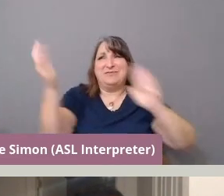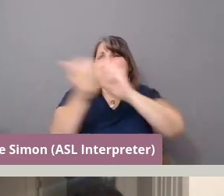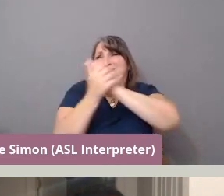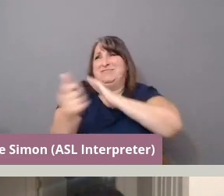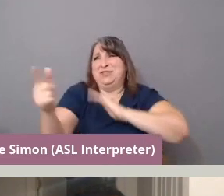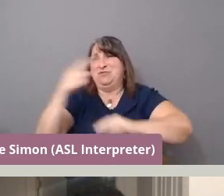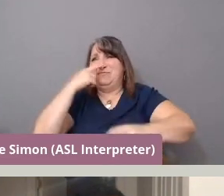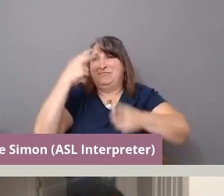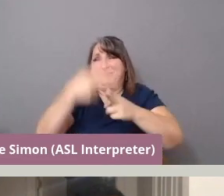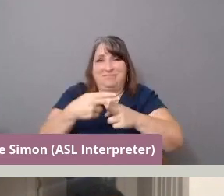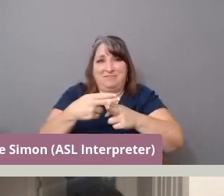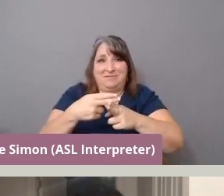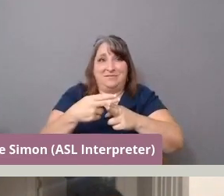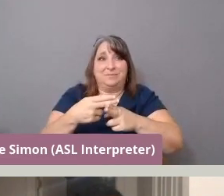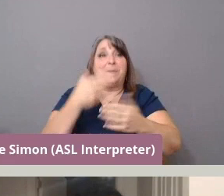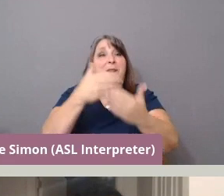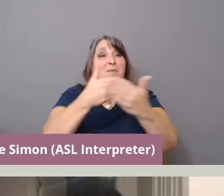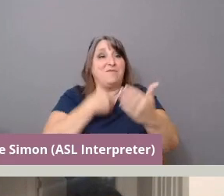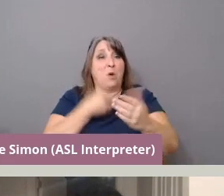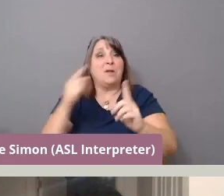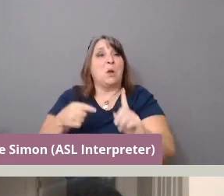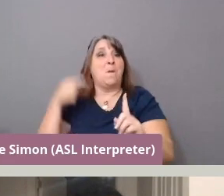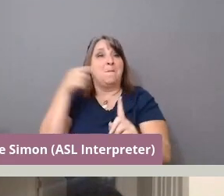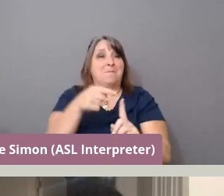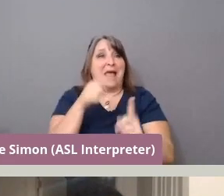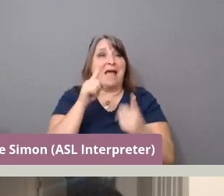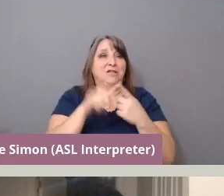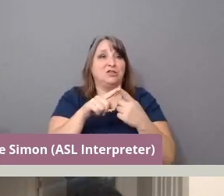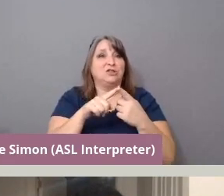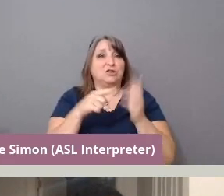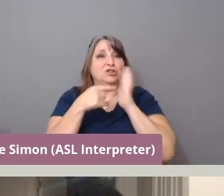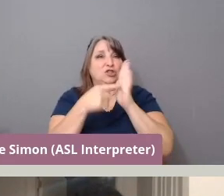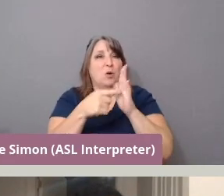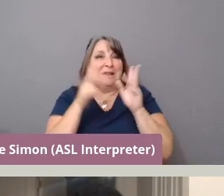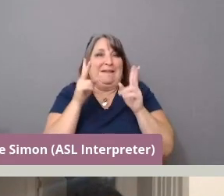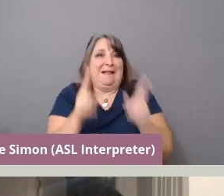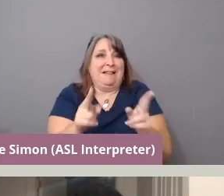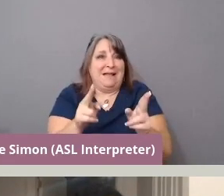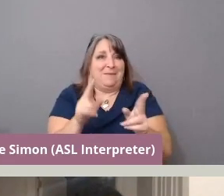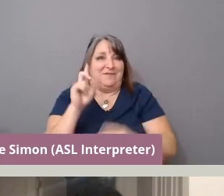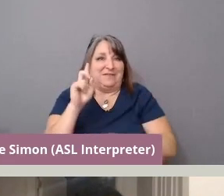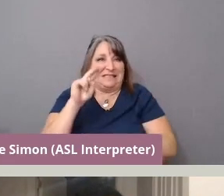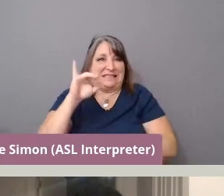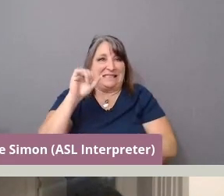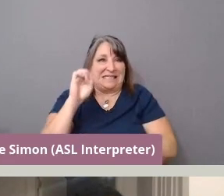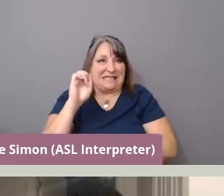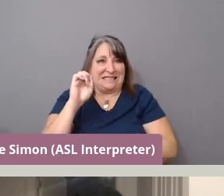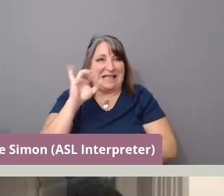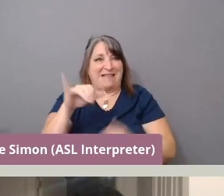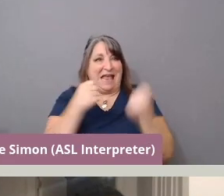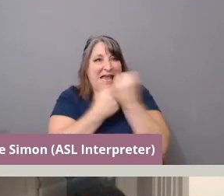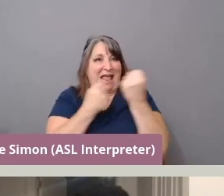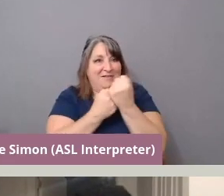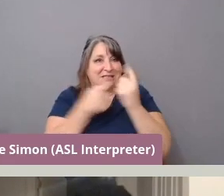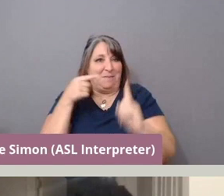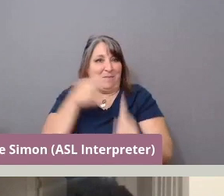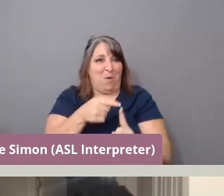And before we go back to another clip and Denise, and that advocacy point that Michele is making, Erin,